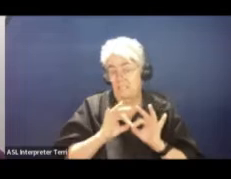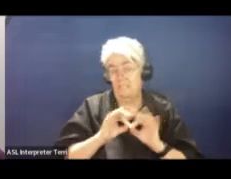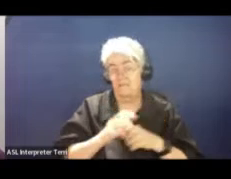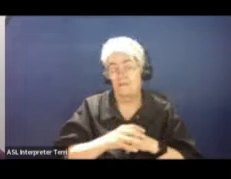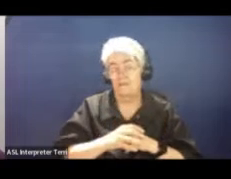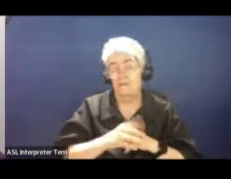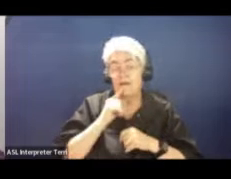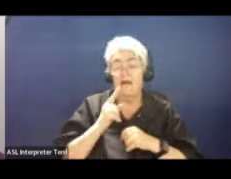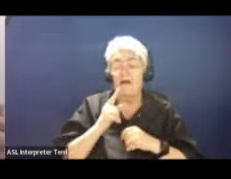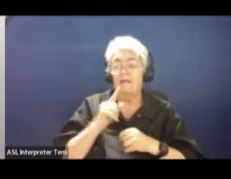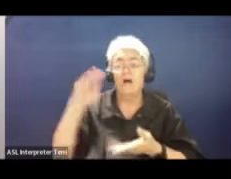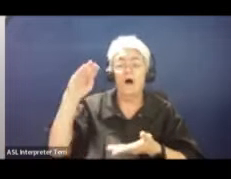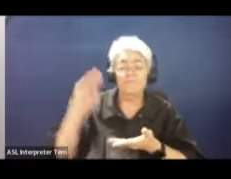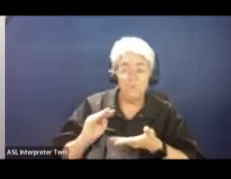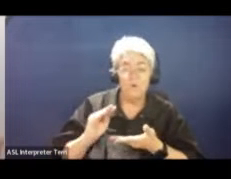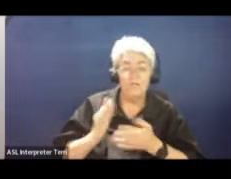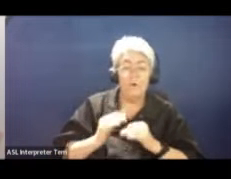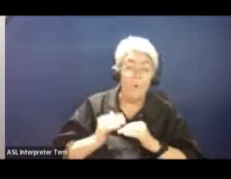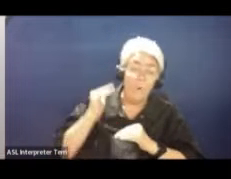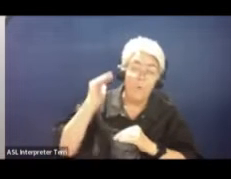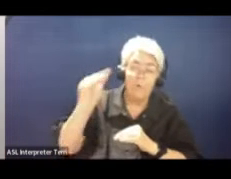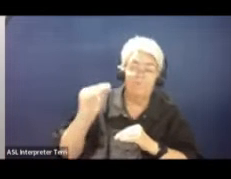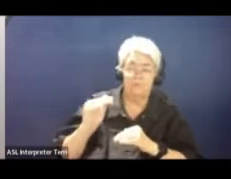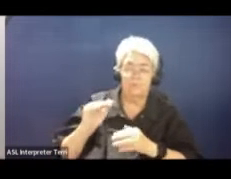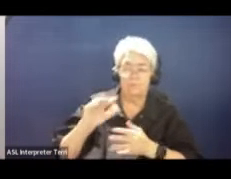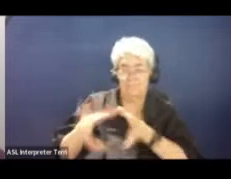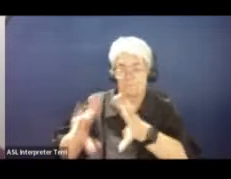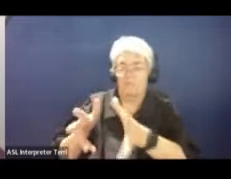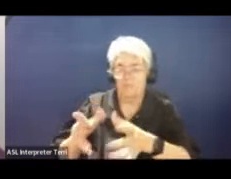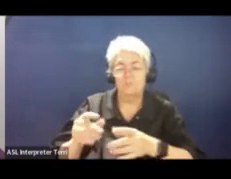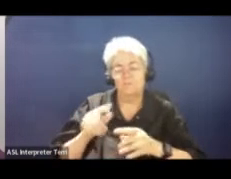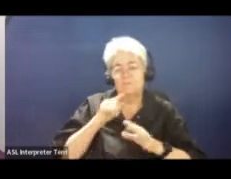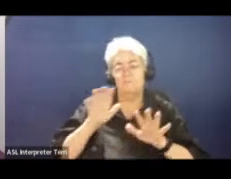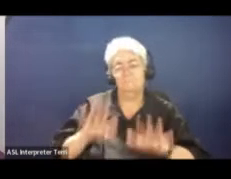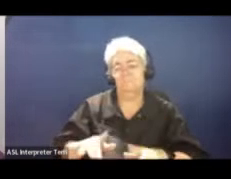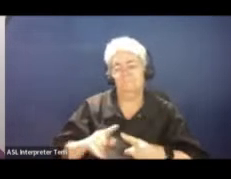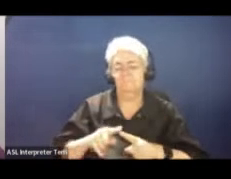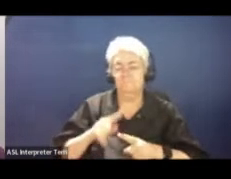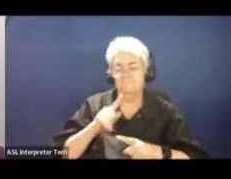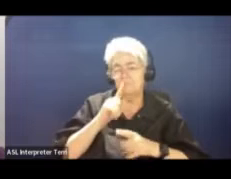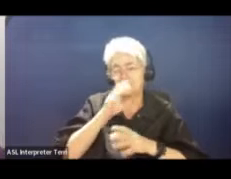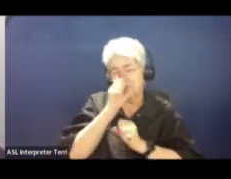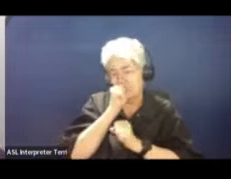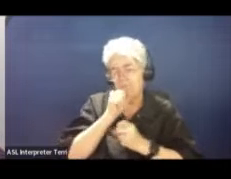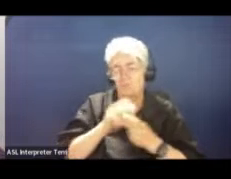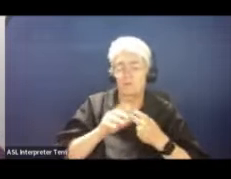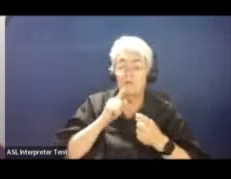overstimulation for me goes hand in hand with confidentiality, having the conversation away